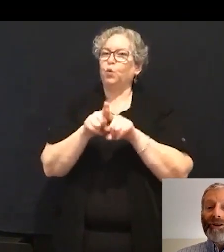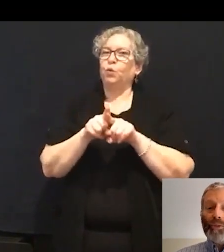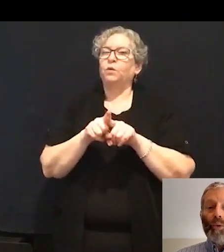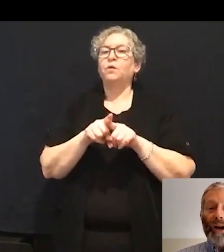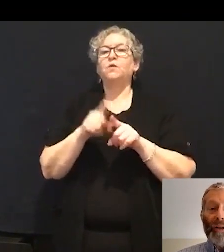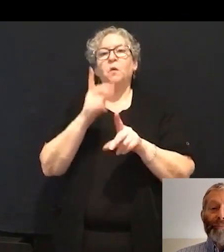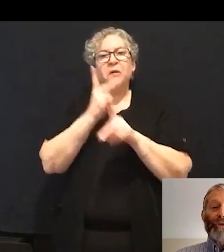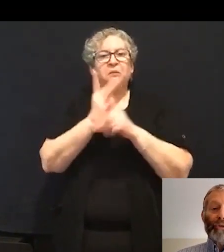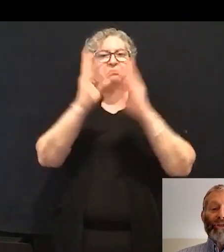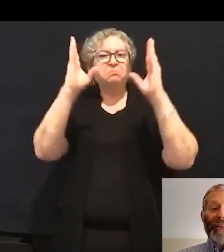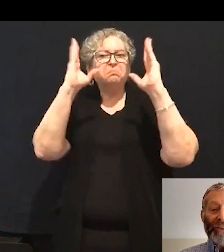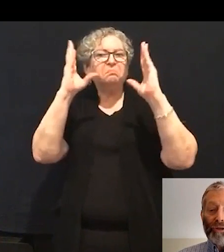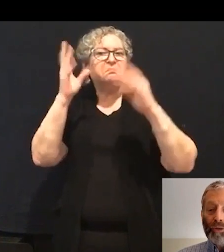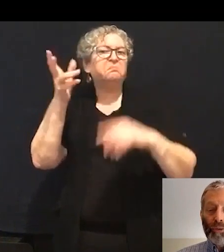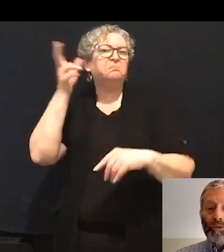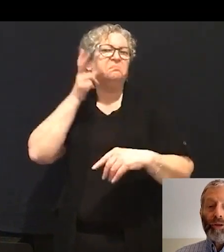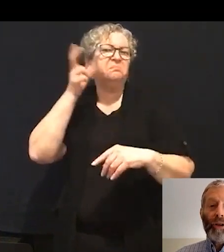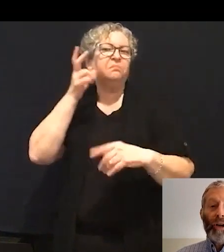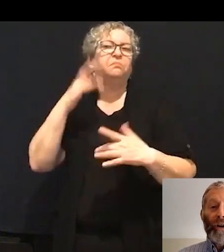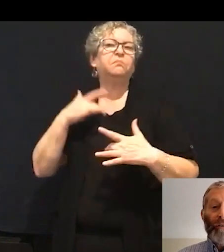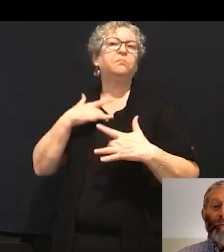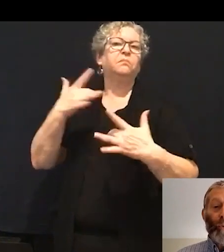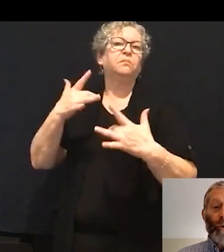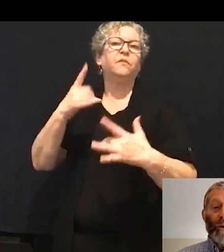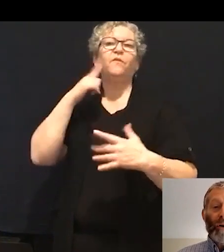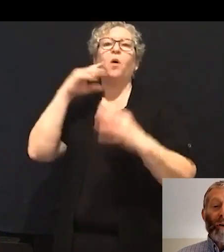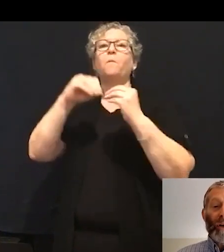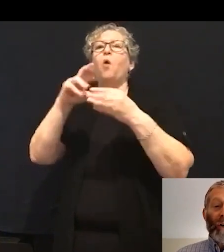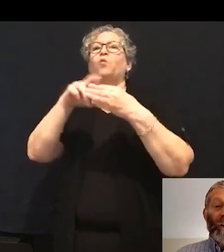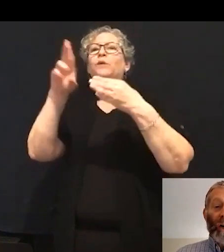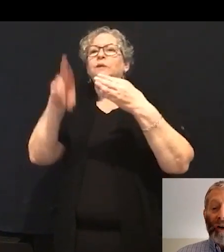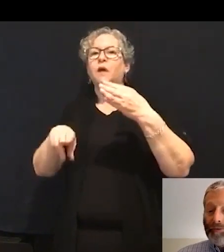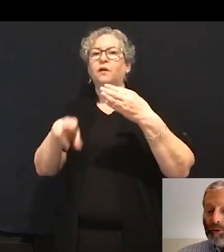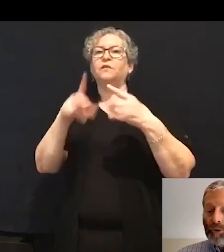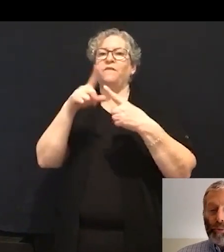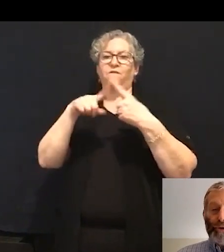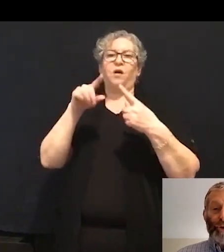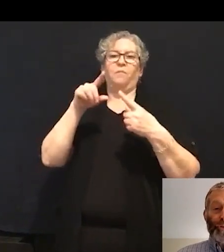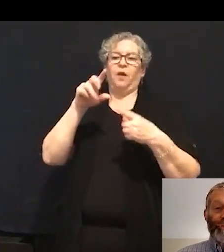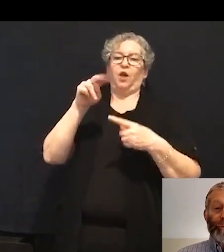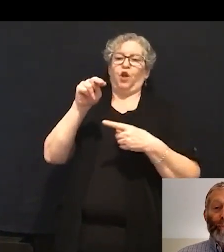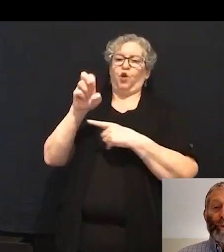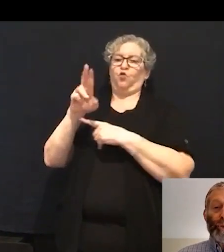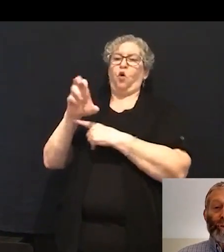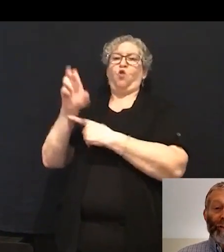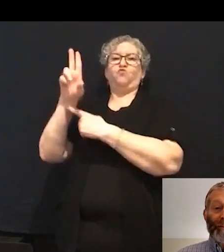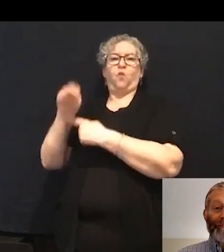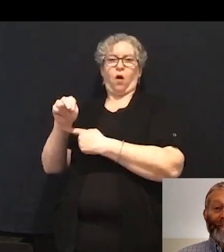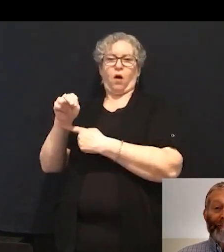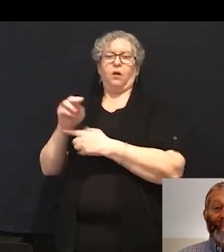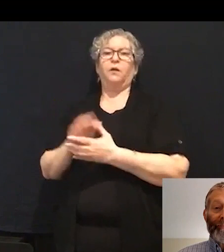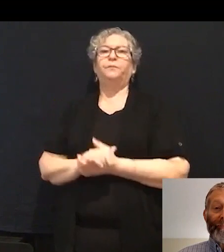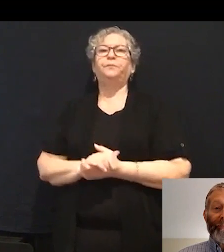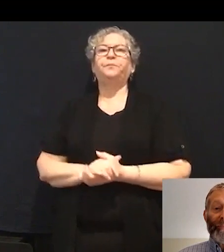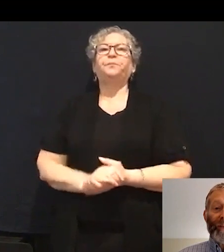So stay tuned for further results from ReNeuron.